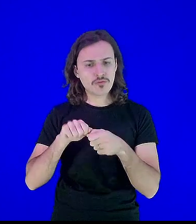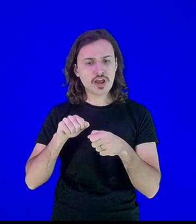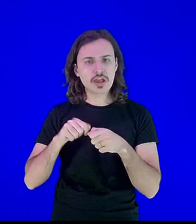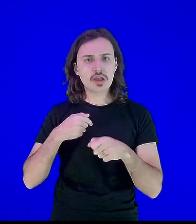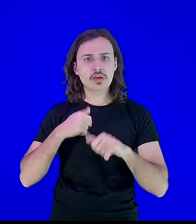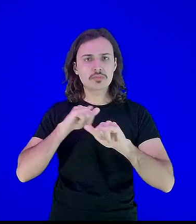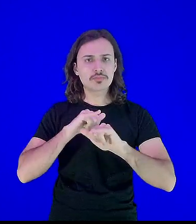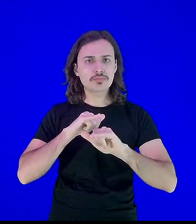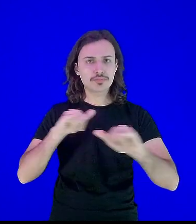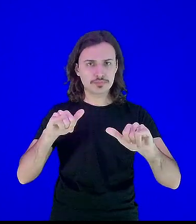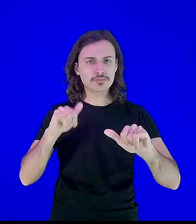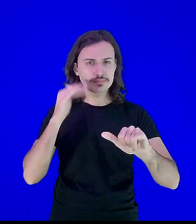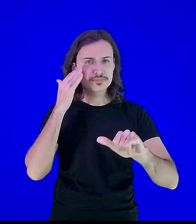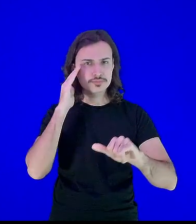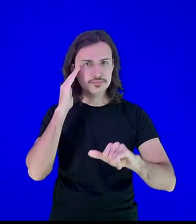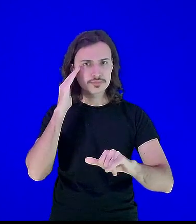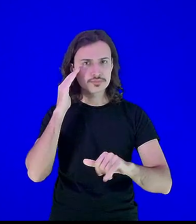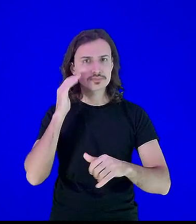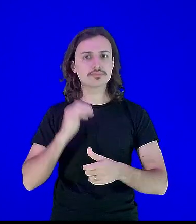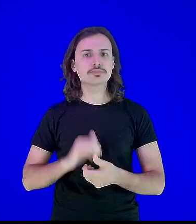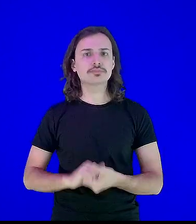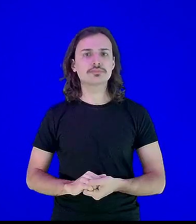I will create for LetraSinal yet